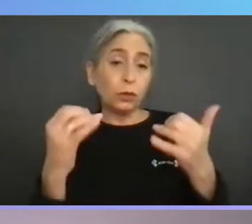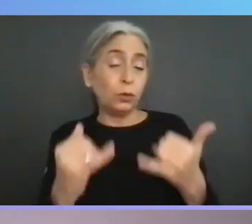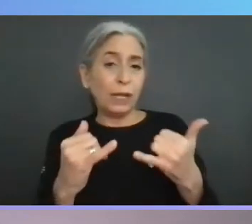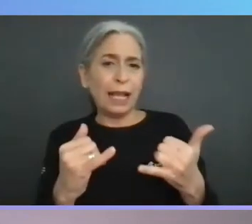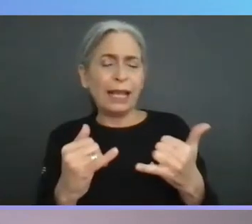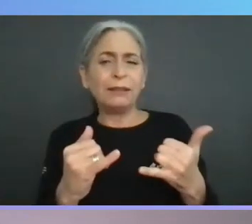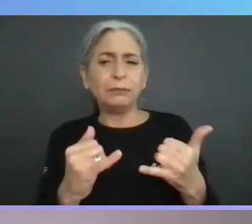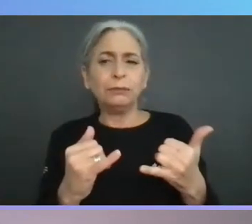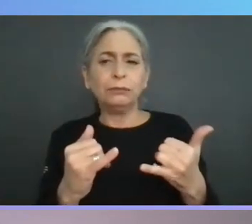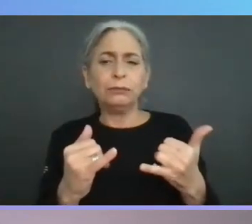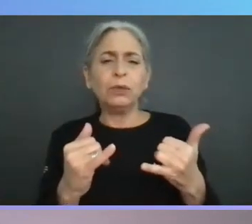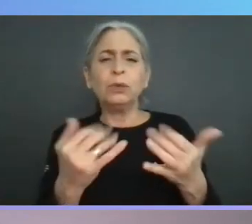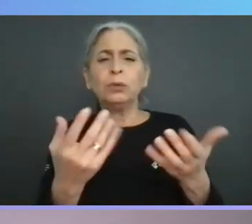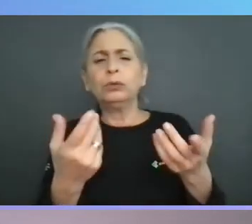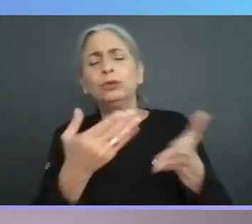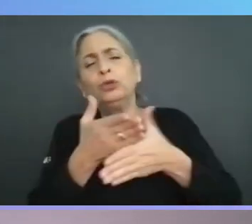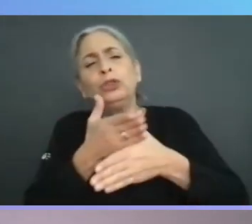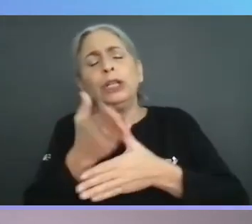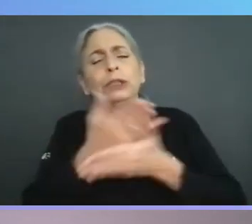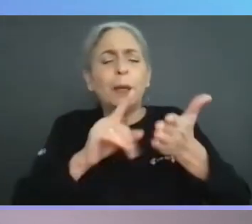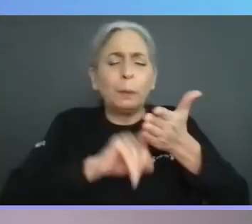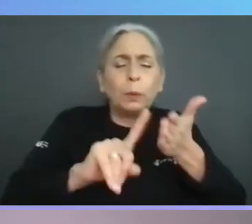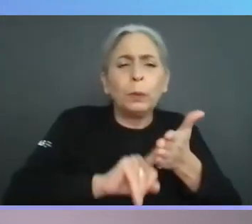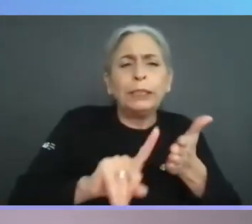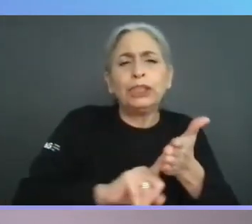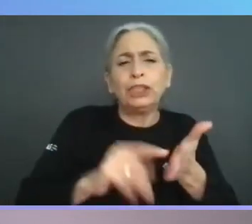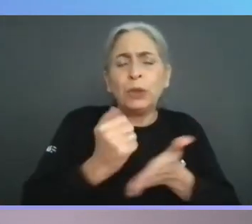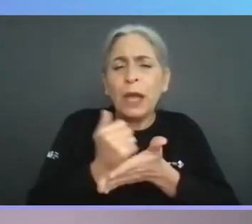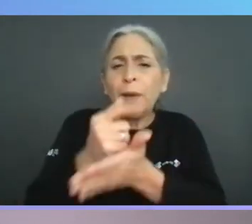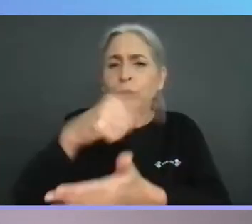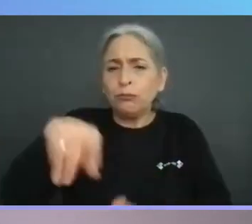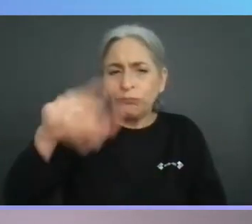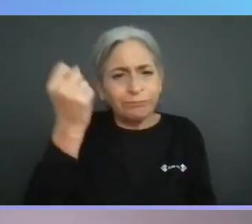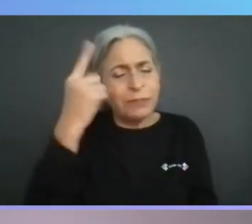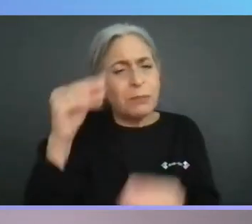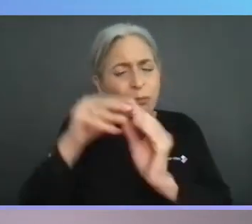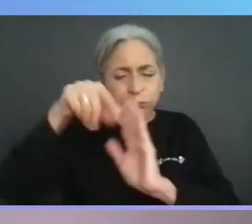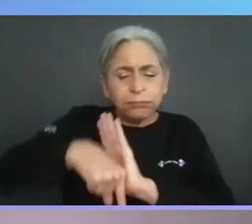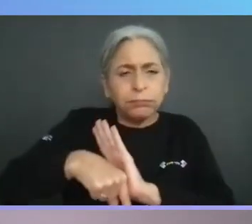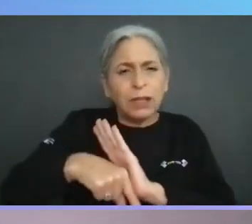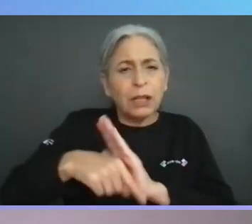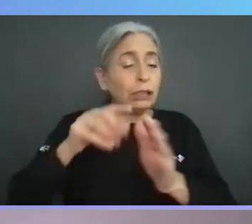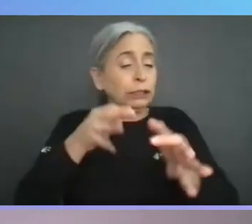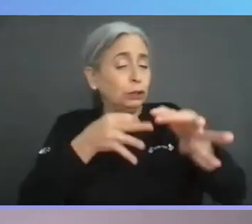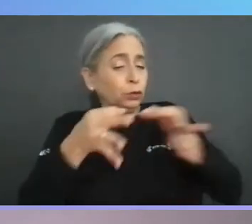research that we're hoping will help us better understand what descriptions are needed within the context of a cultural